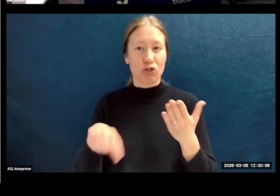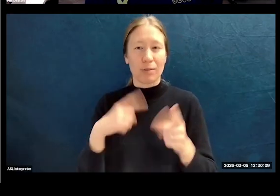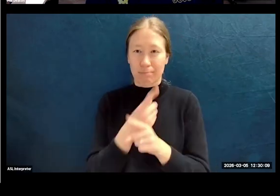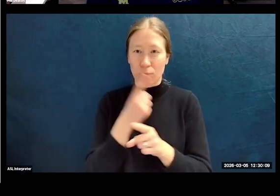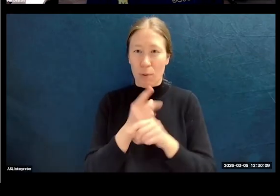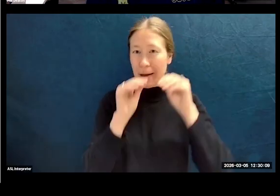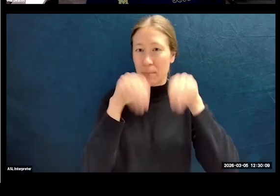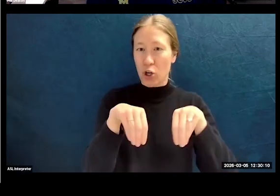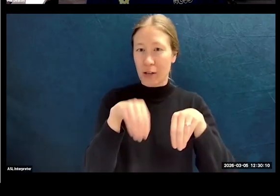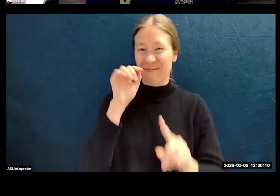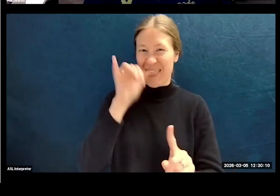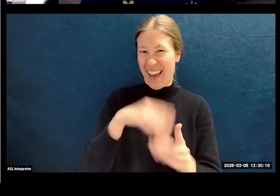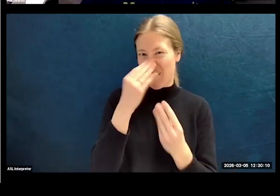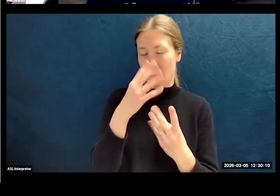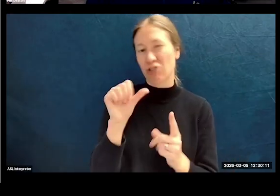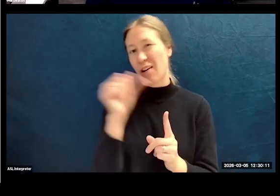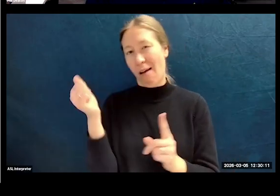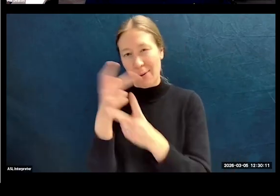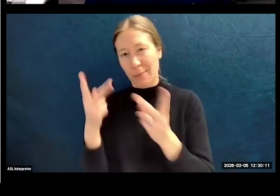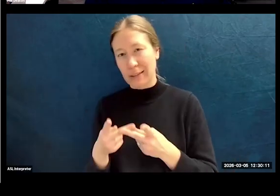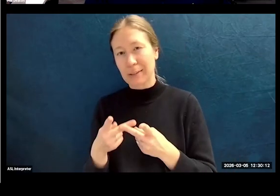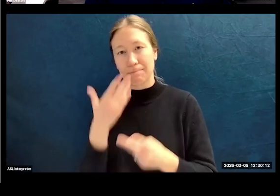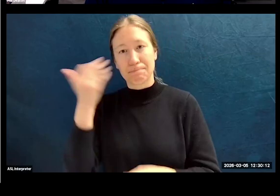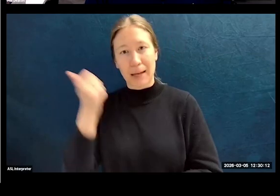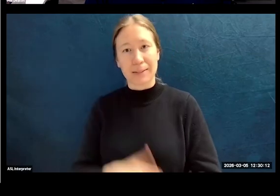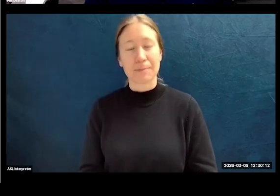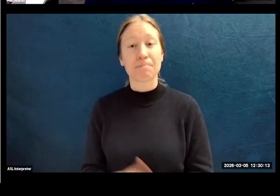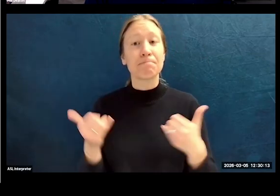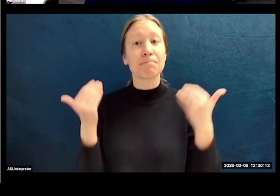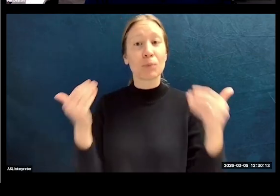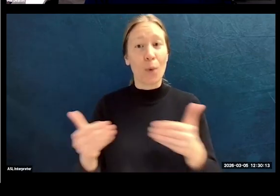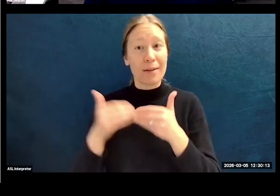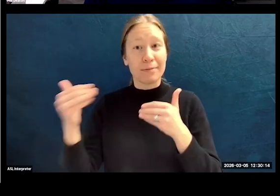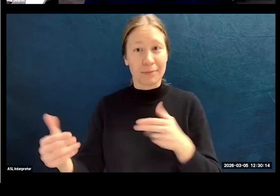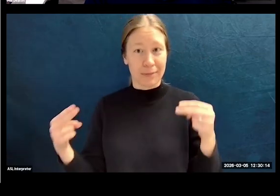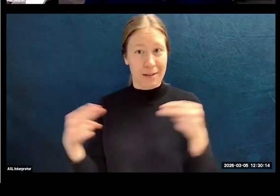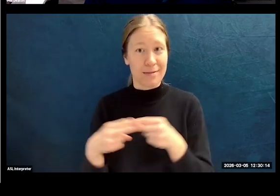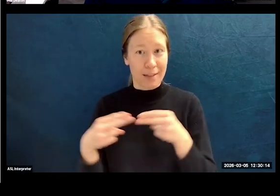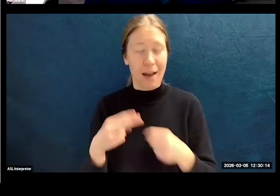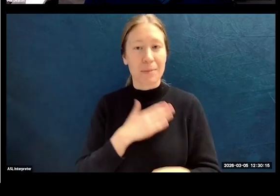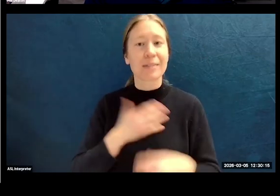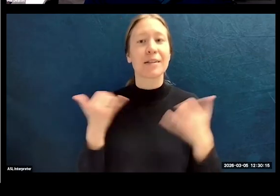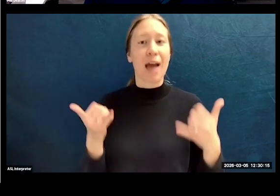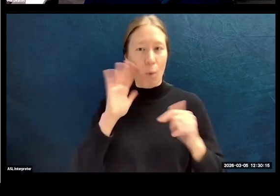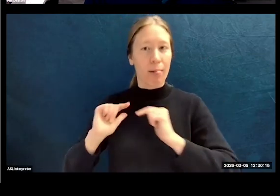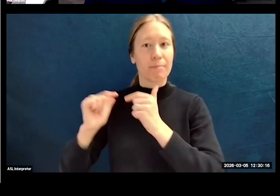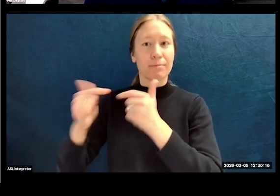that information elsewhere. So, if you can go ahead and advance to the next slide, I'm gonna turn it back over to Jessica